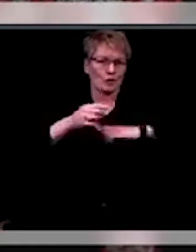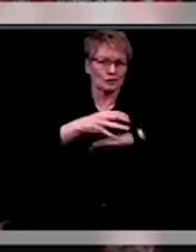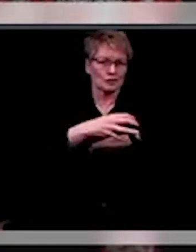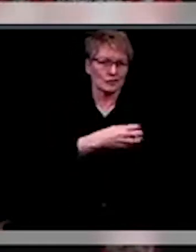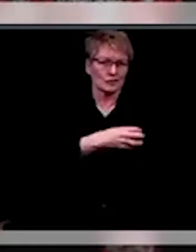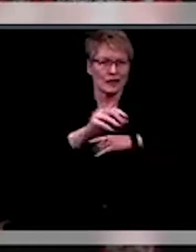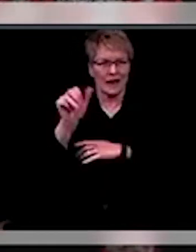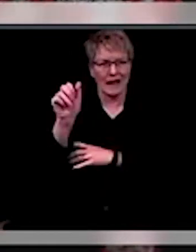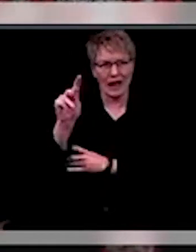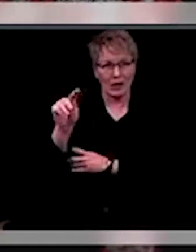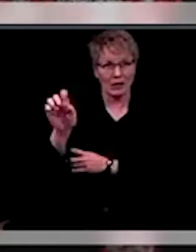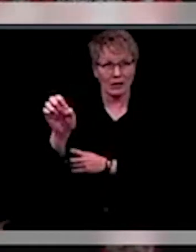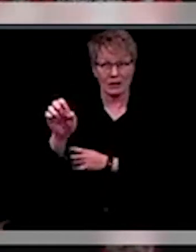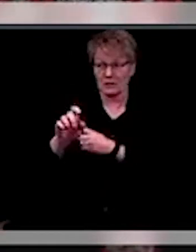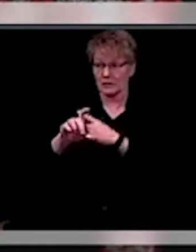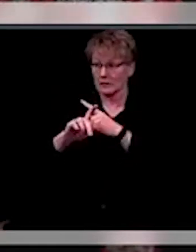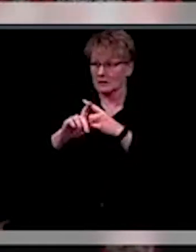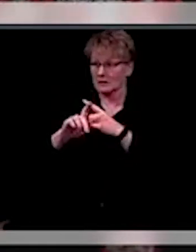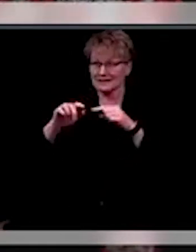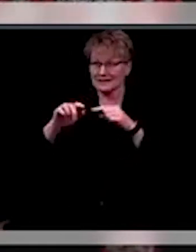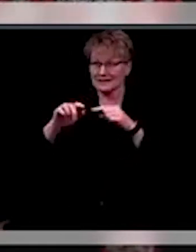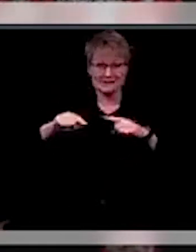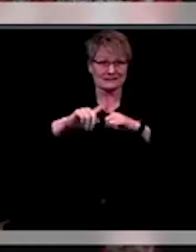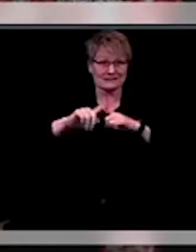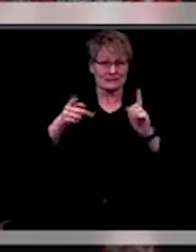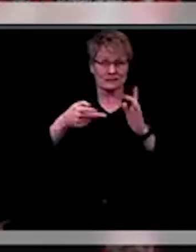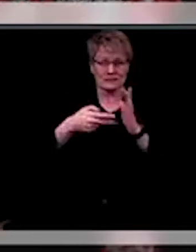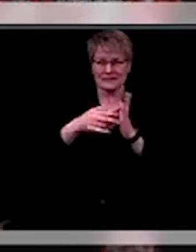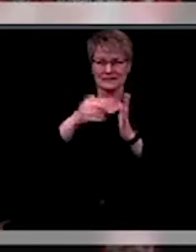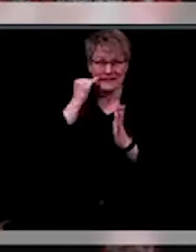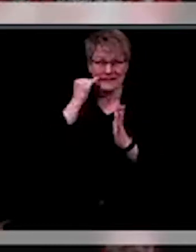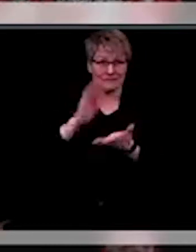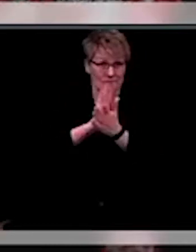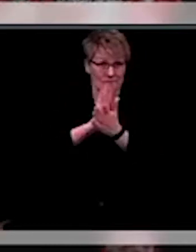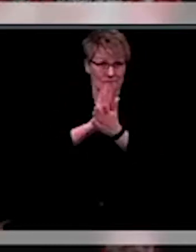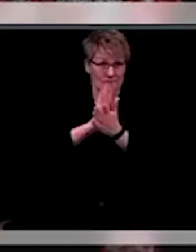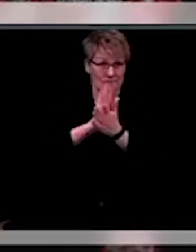you can pass it to others. And we've seen that in the community. We've seen that across the country,